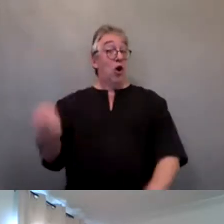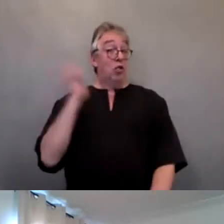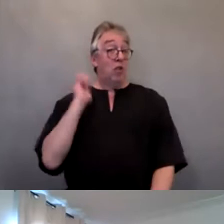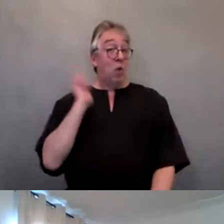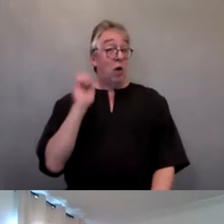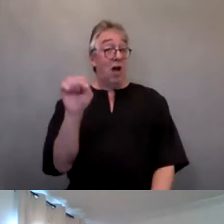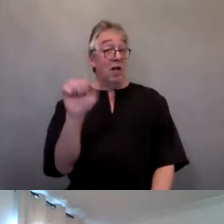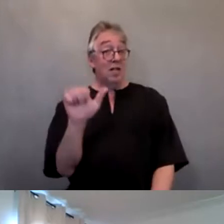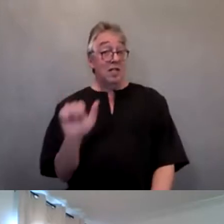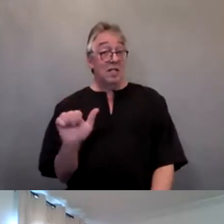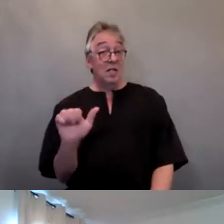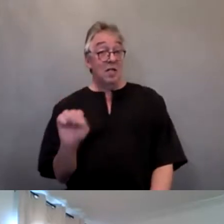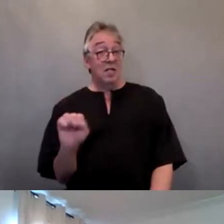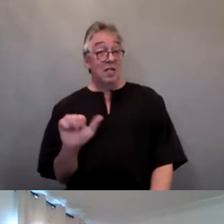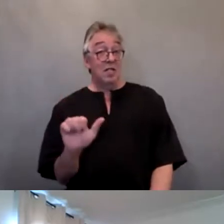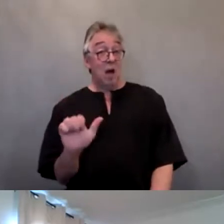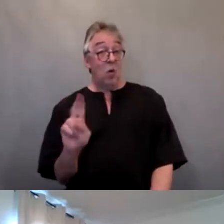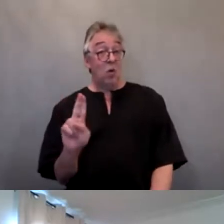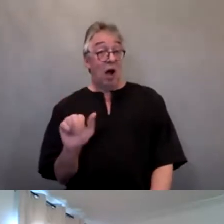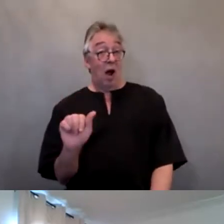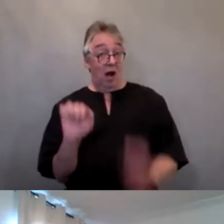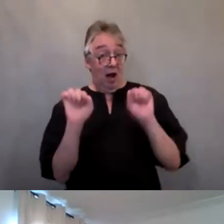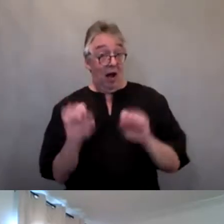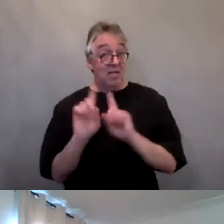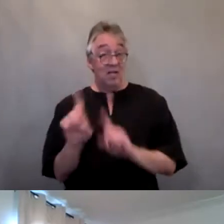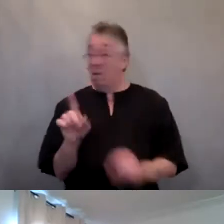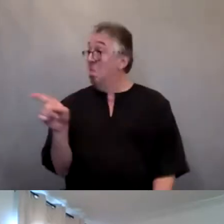to a sauna with a cochlear implant